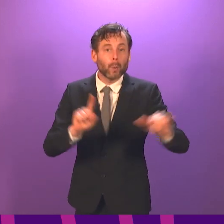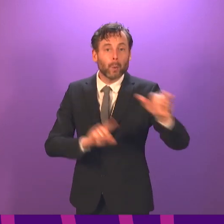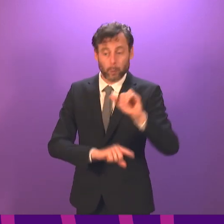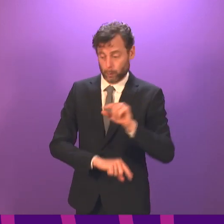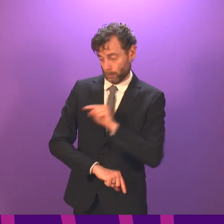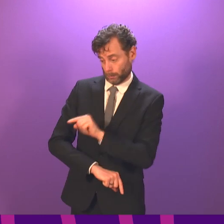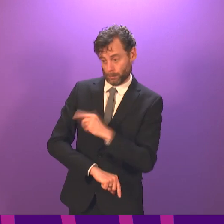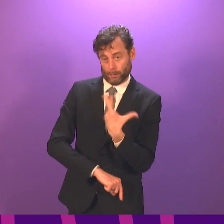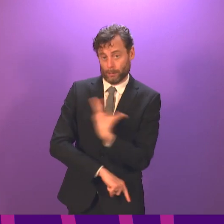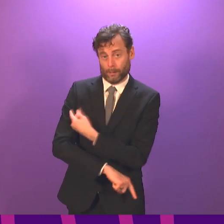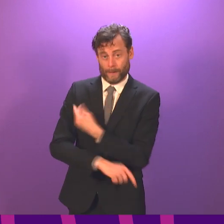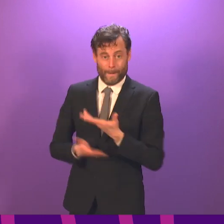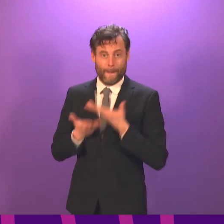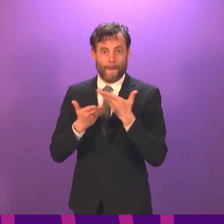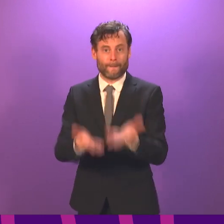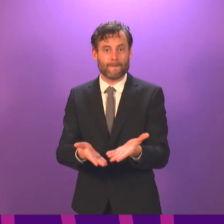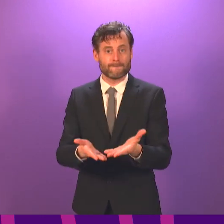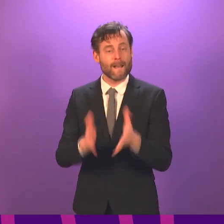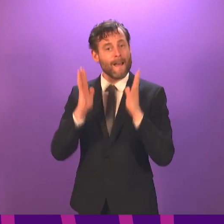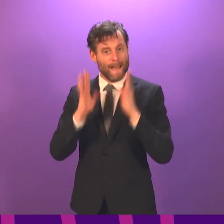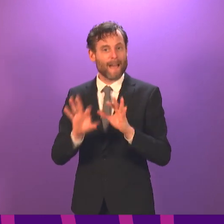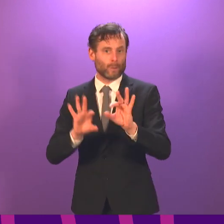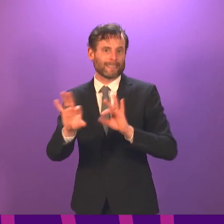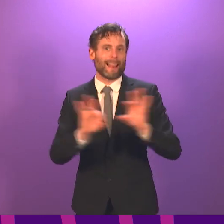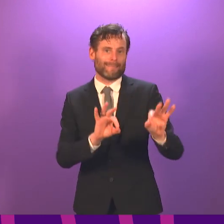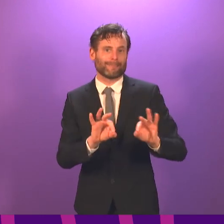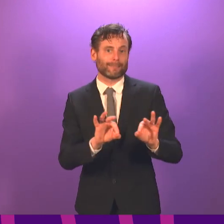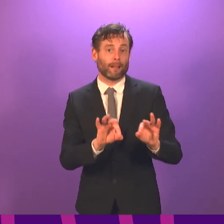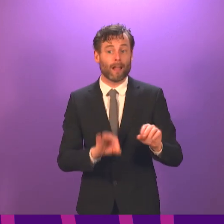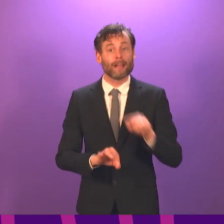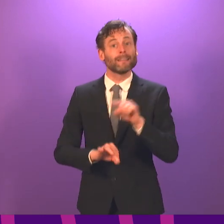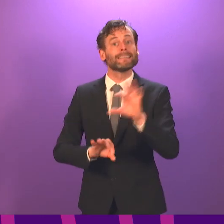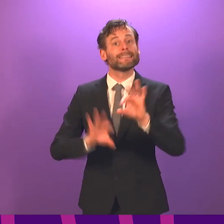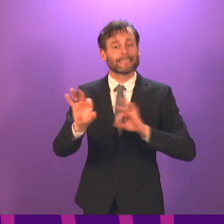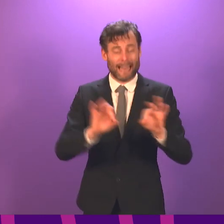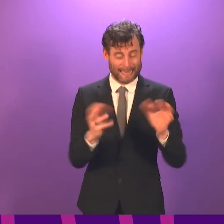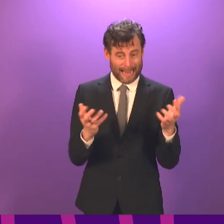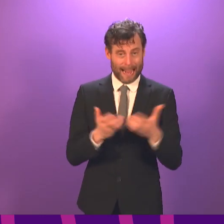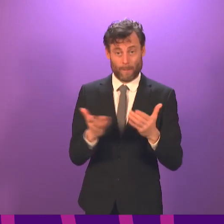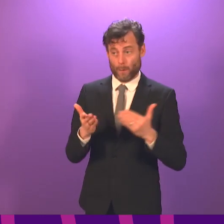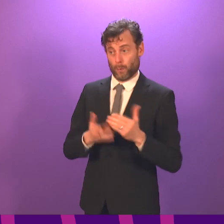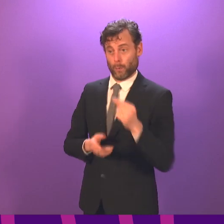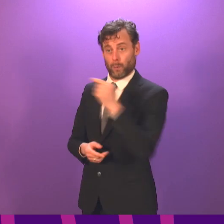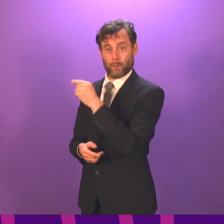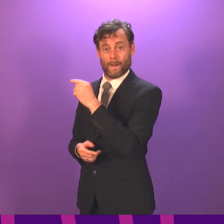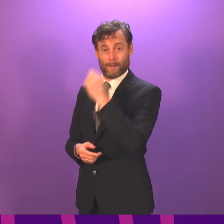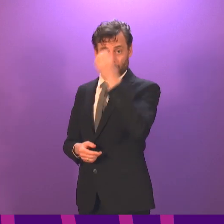basis according to the best clinical advice. As people will know, such advice is for vaccination